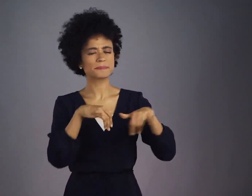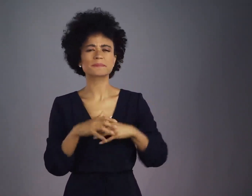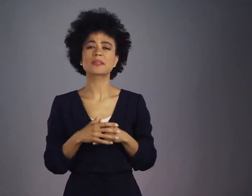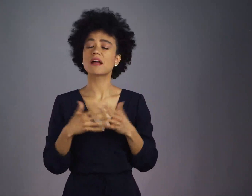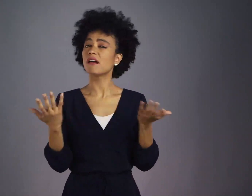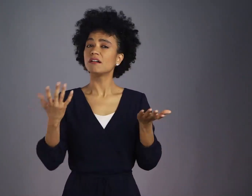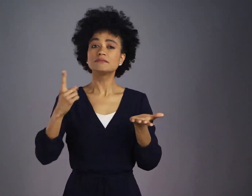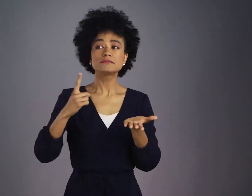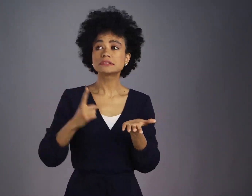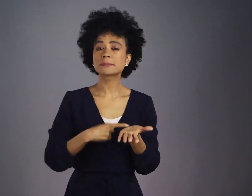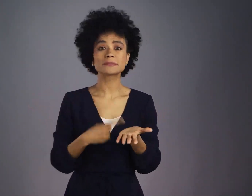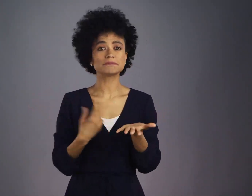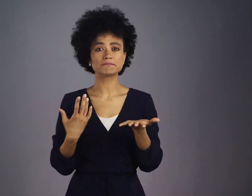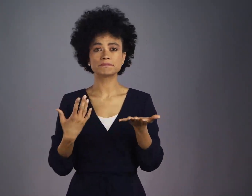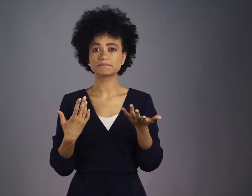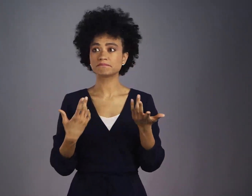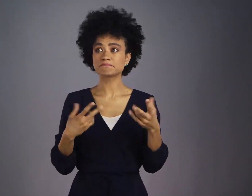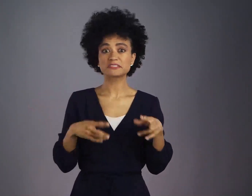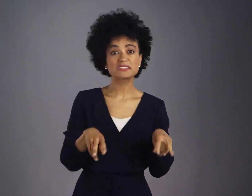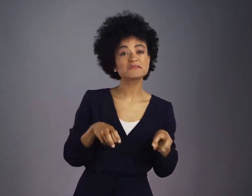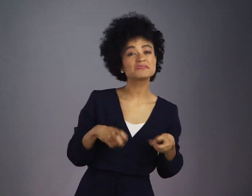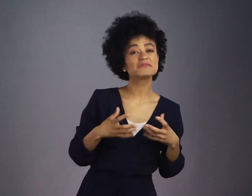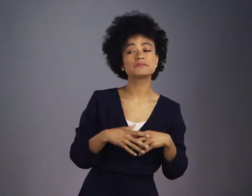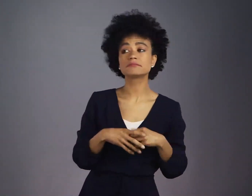and we were not above selfishness or dishonesty.